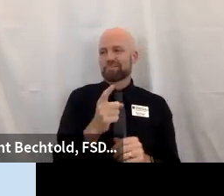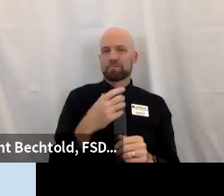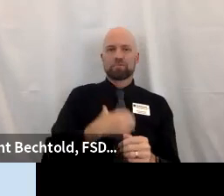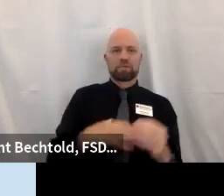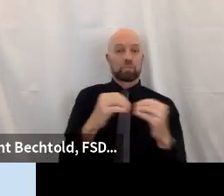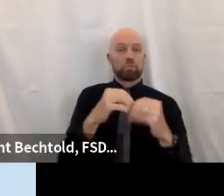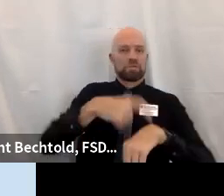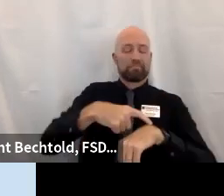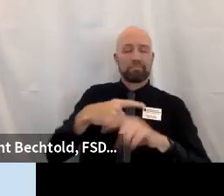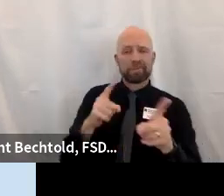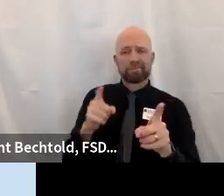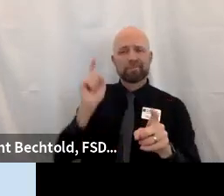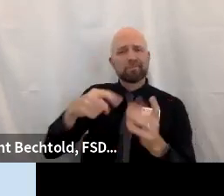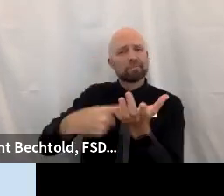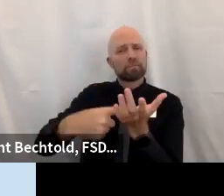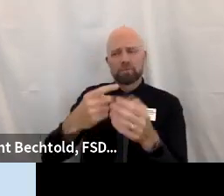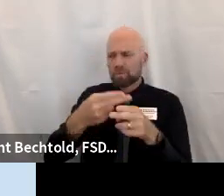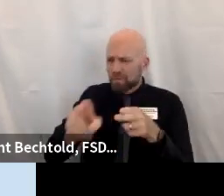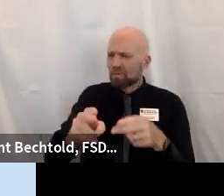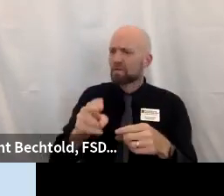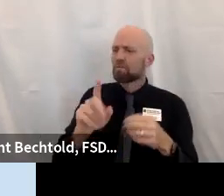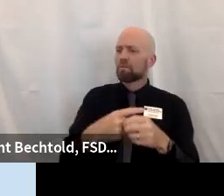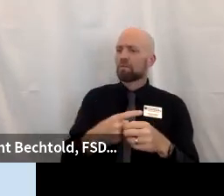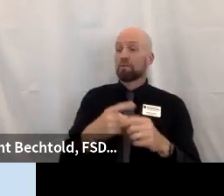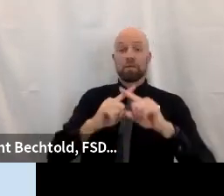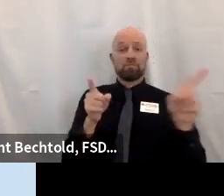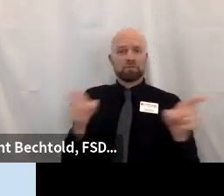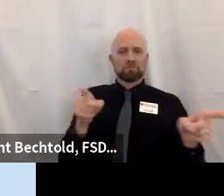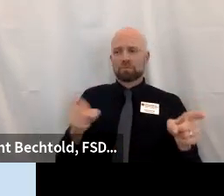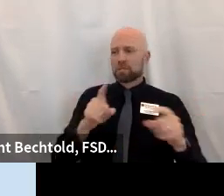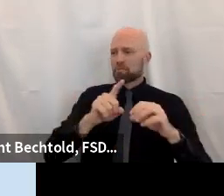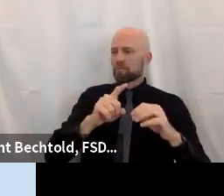Students ... I really wish we had more time. so we could talk about this briefly